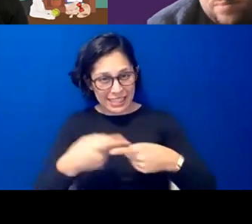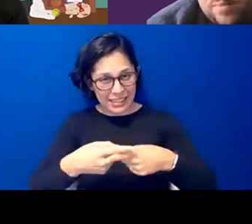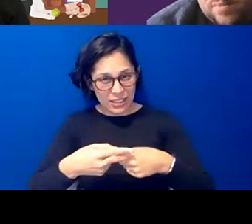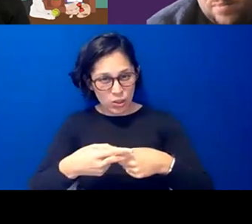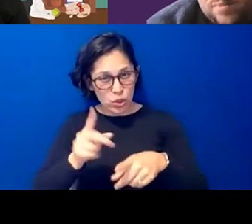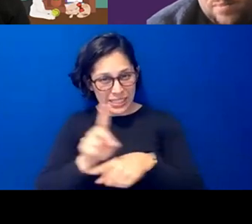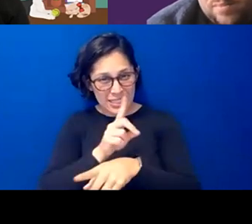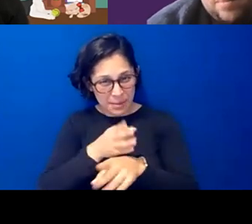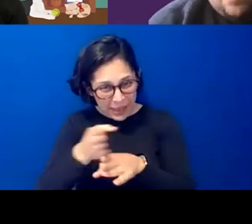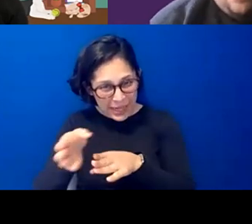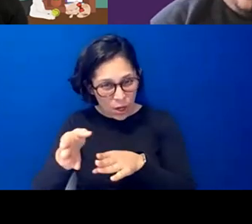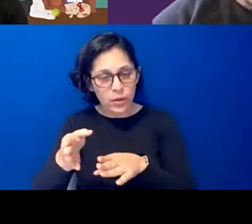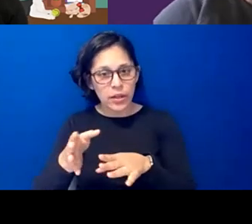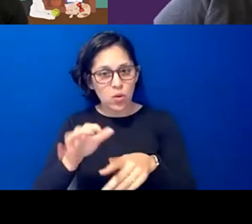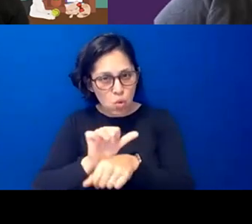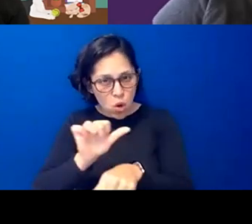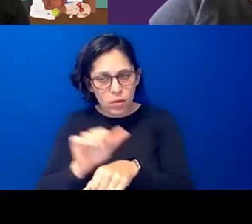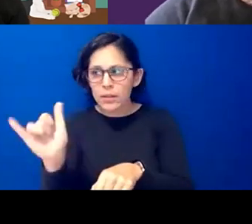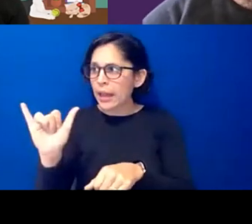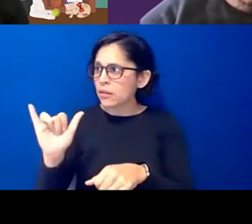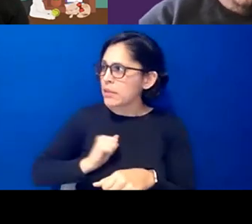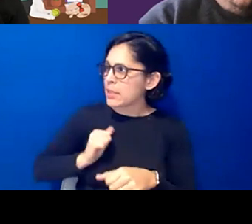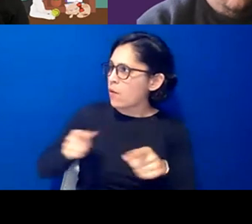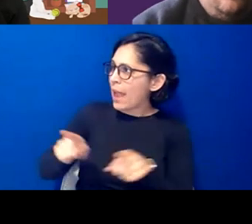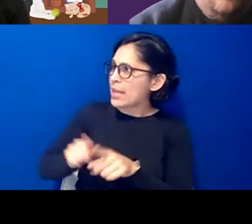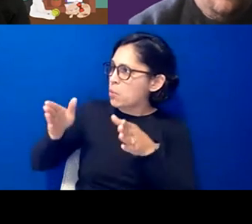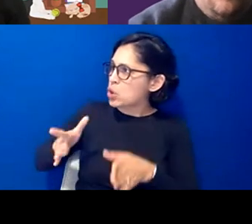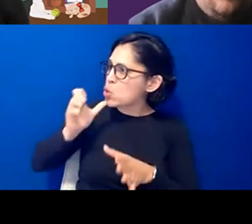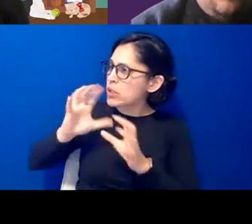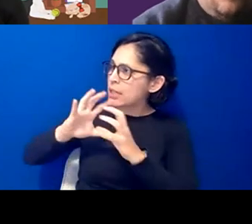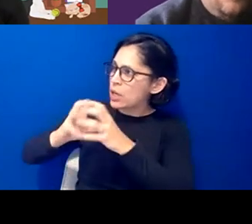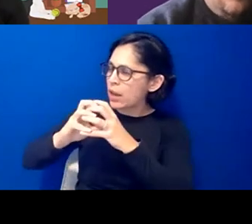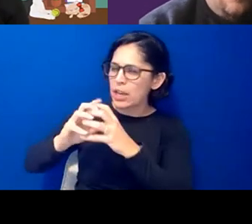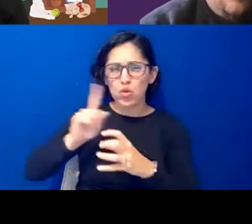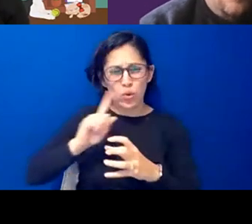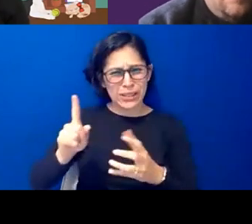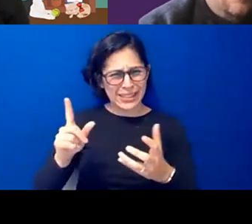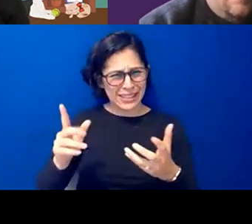Ghada Al-Masri: Just like being intersection all right it gets played out on our bodies and through our bodies in these ways.